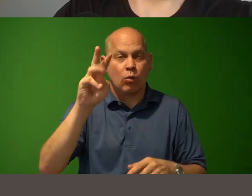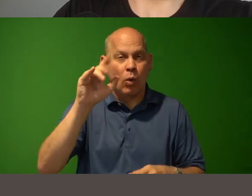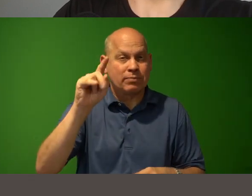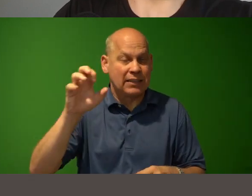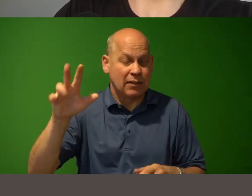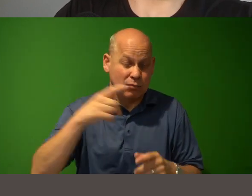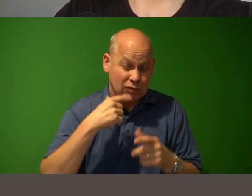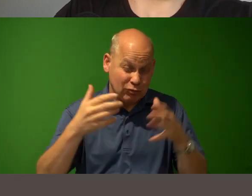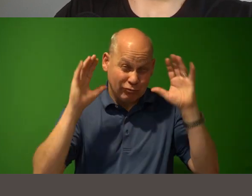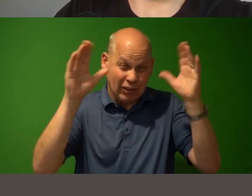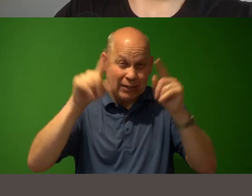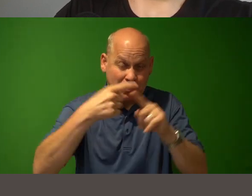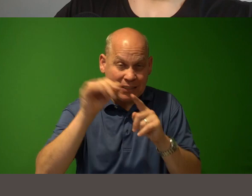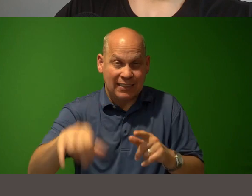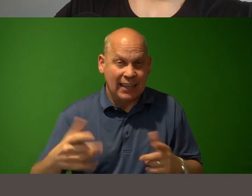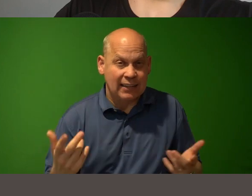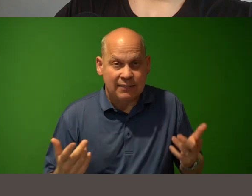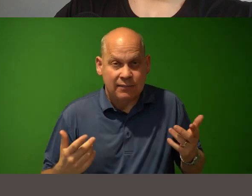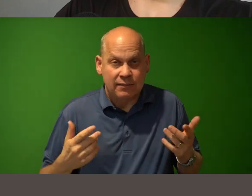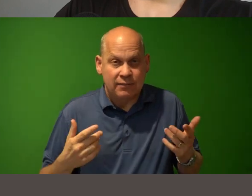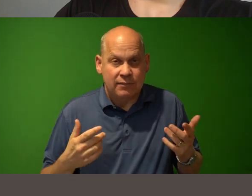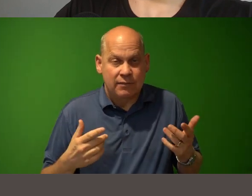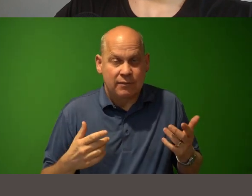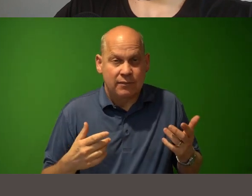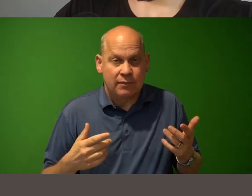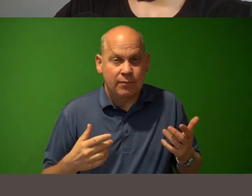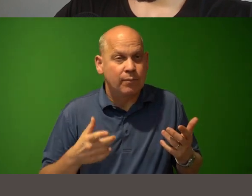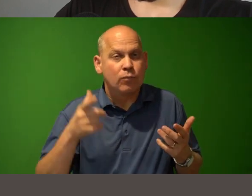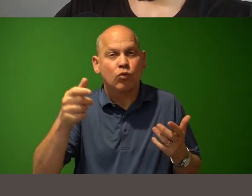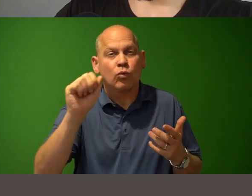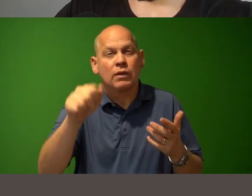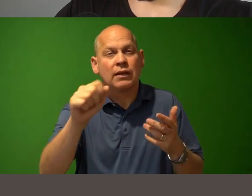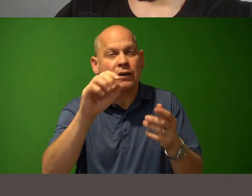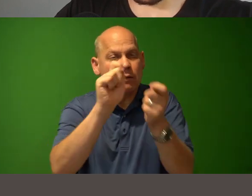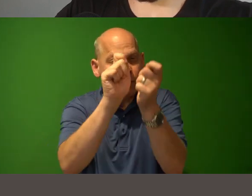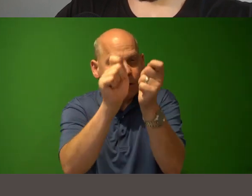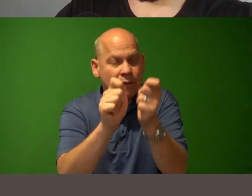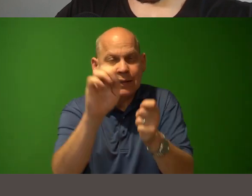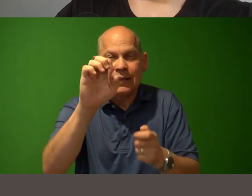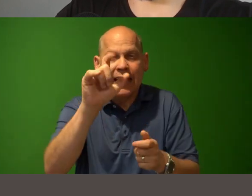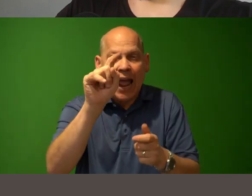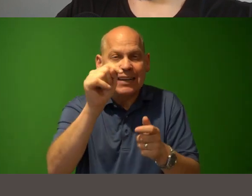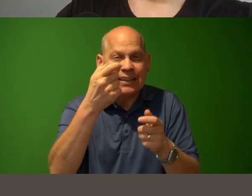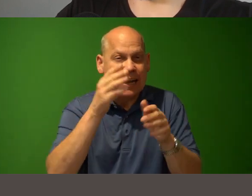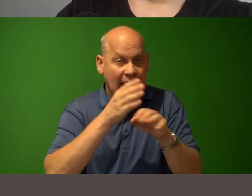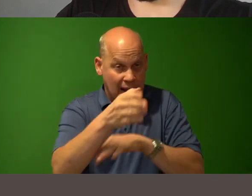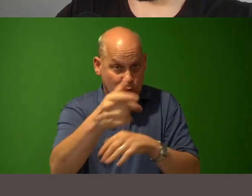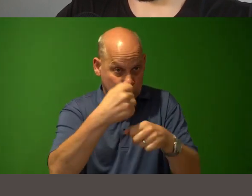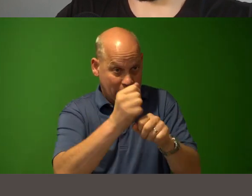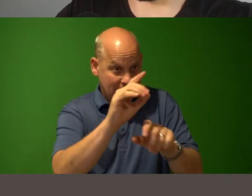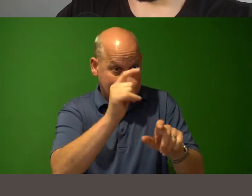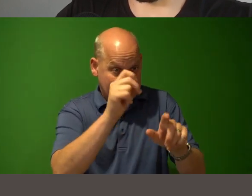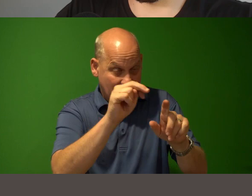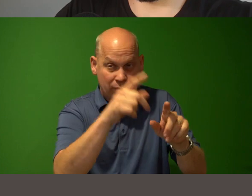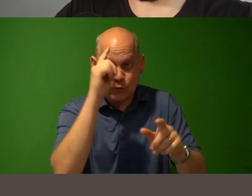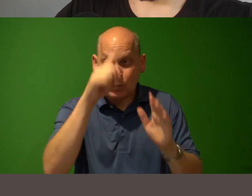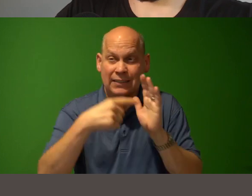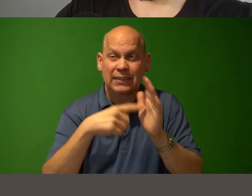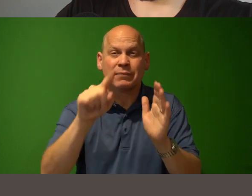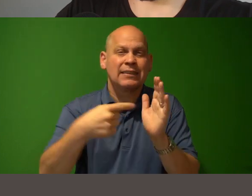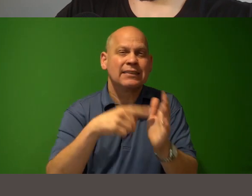What's great about that is, you can edit it after you put the diagram. For example, this